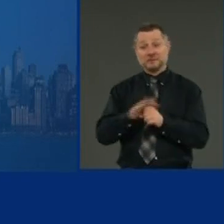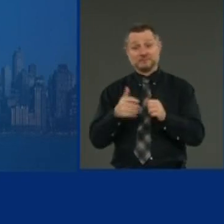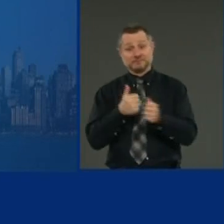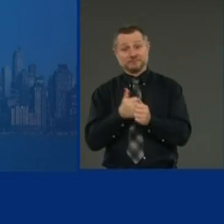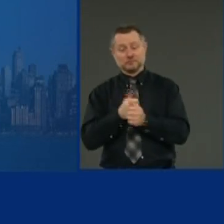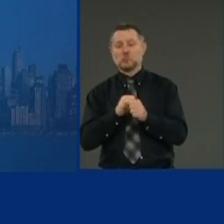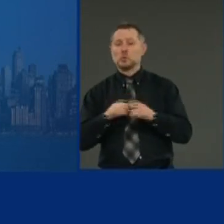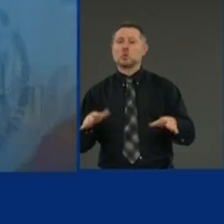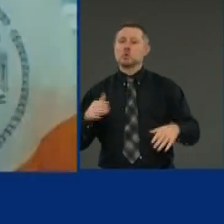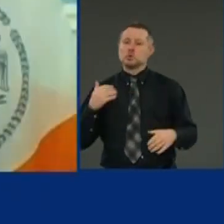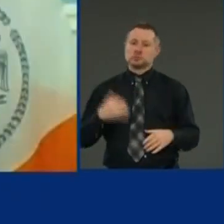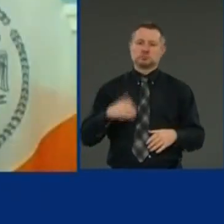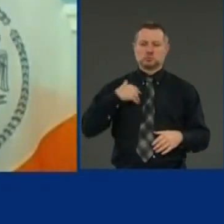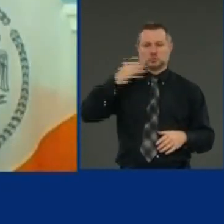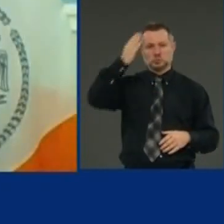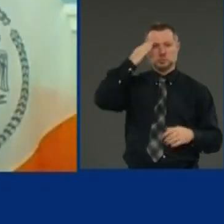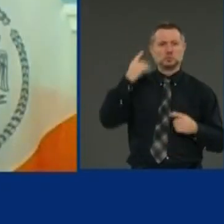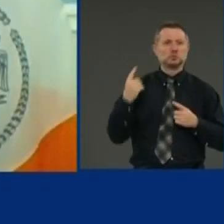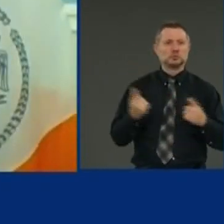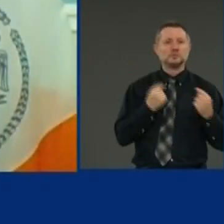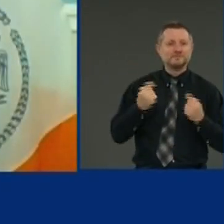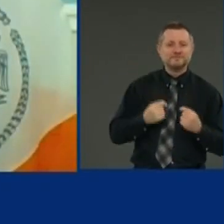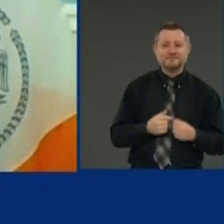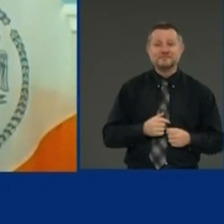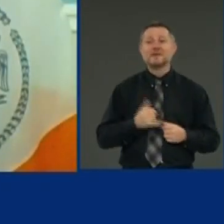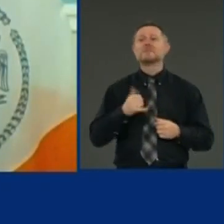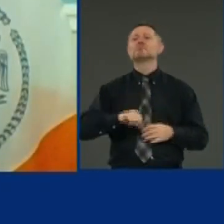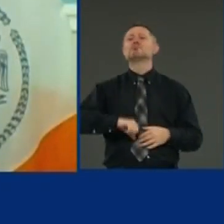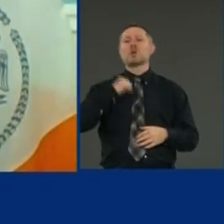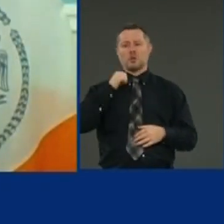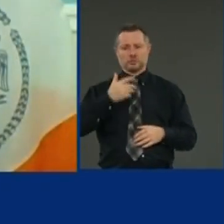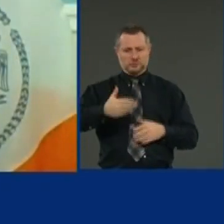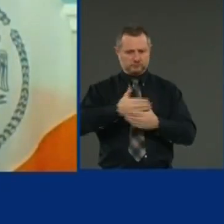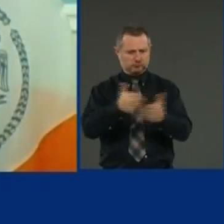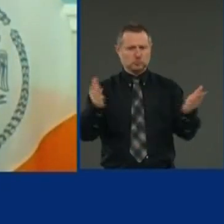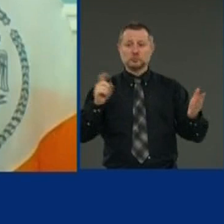WE WISH WE WERE NEVER HERE. BUT ONCE WE WERE HERE, WE HAVE